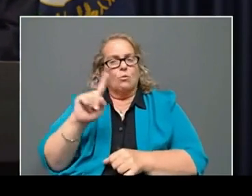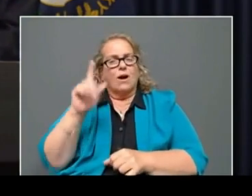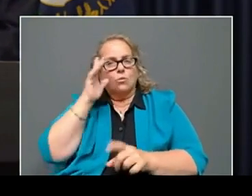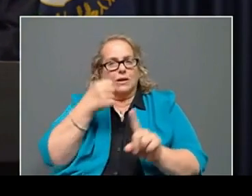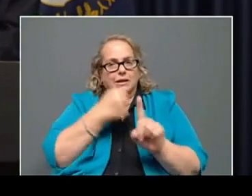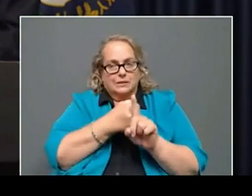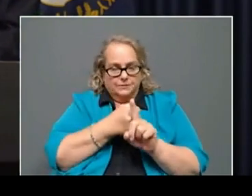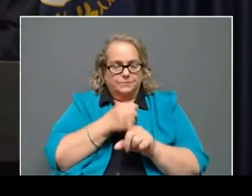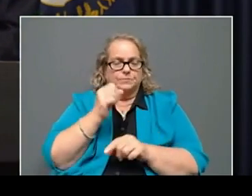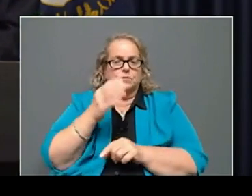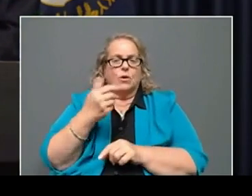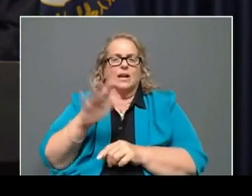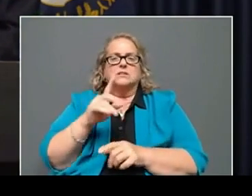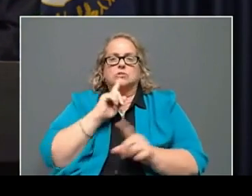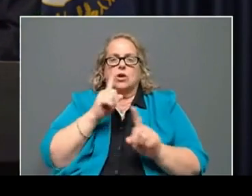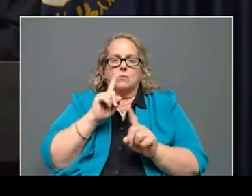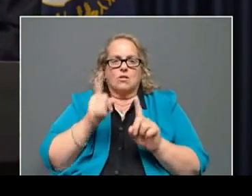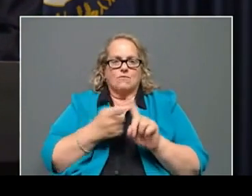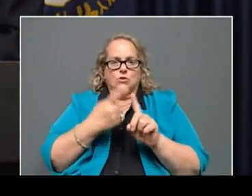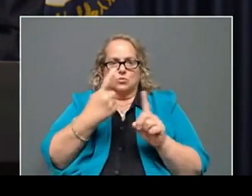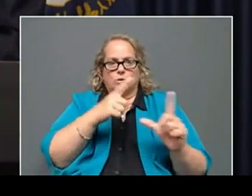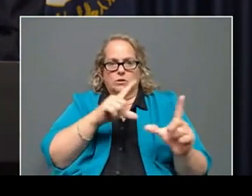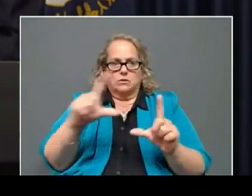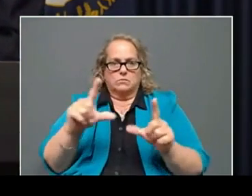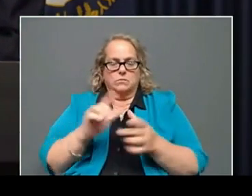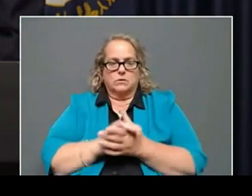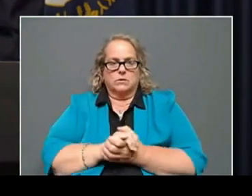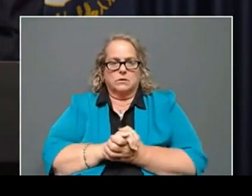to the first one that you put up. This is again the total number of